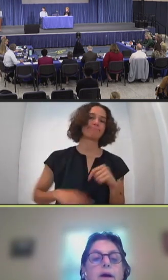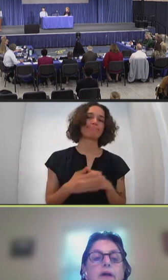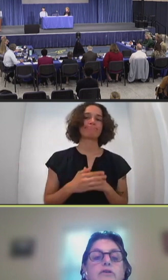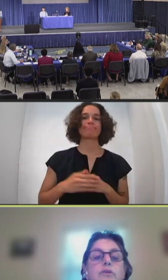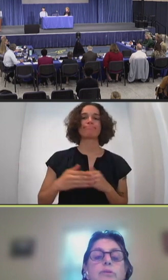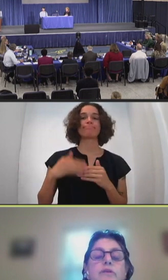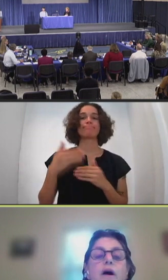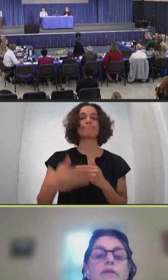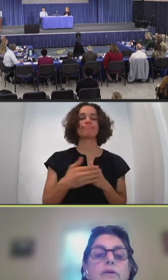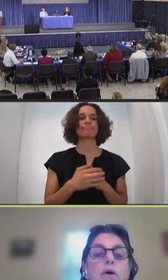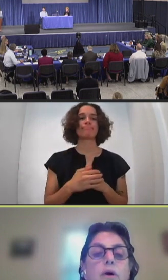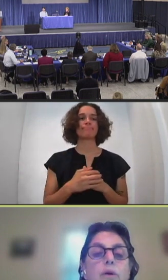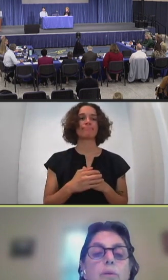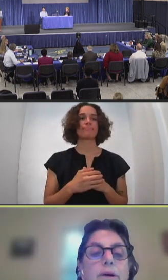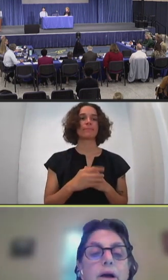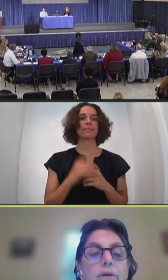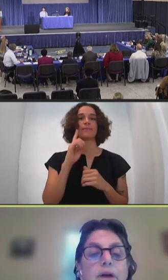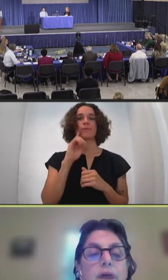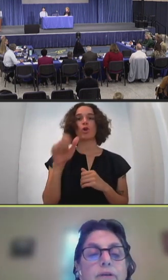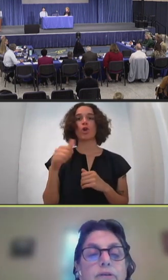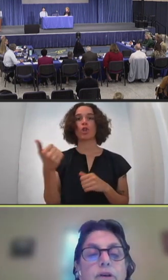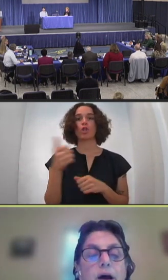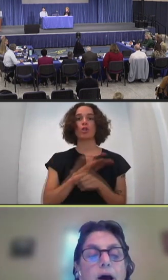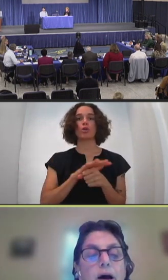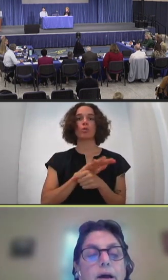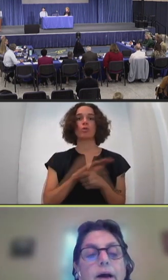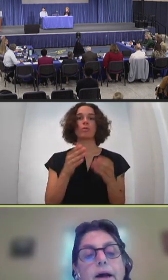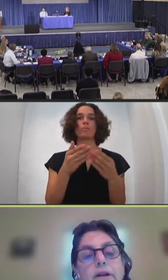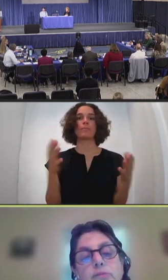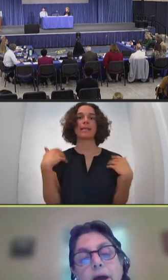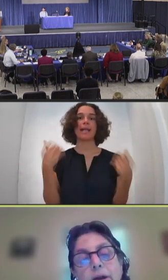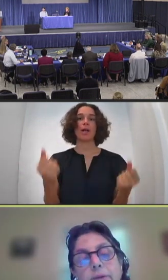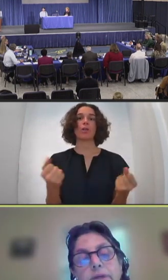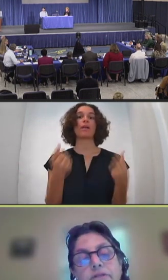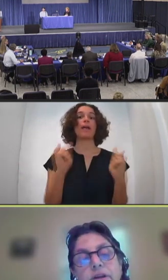In terms of other local public health efforts, I got a smattering of things